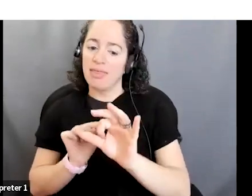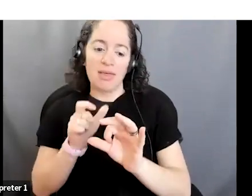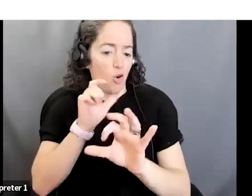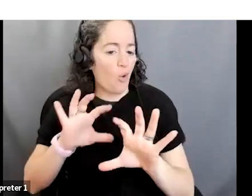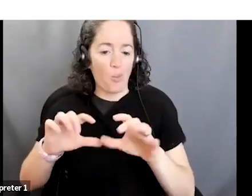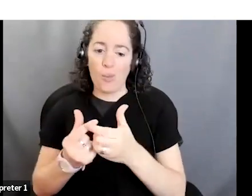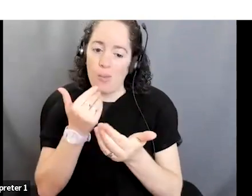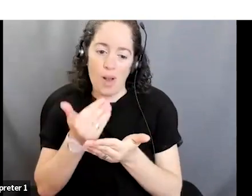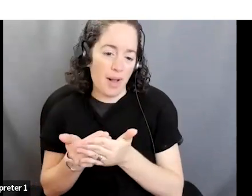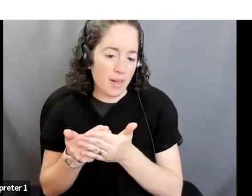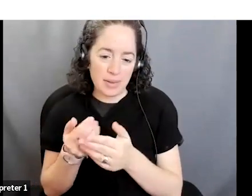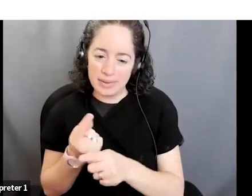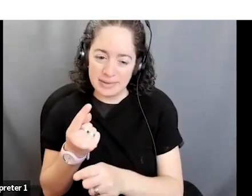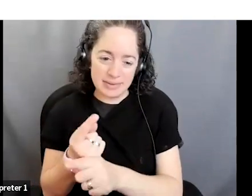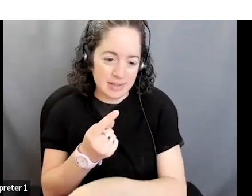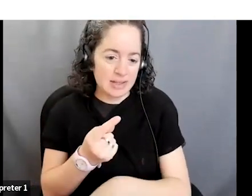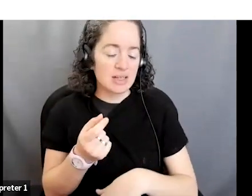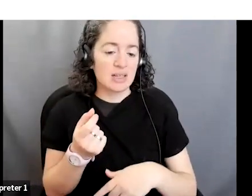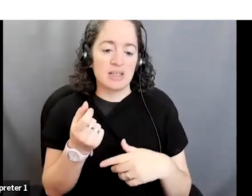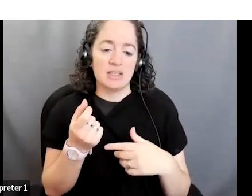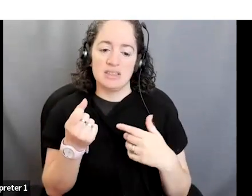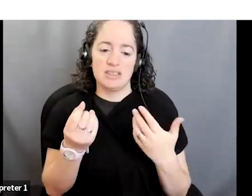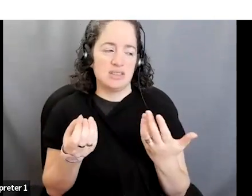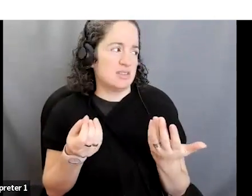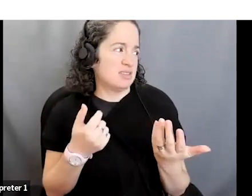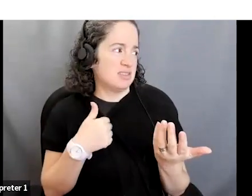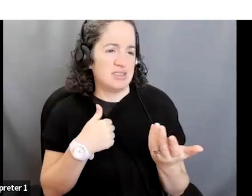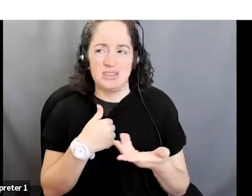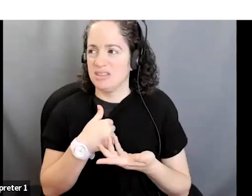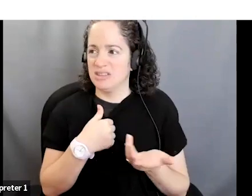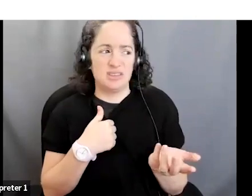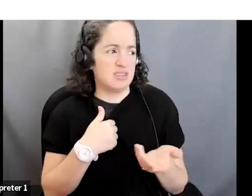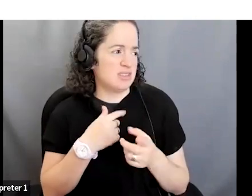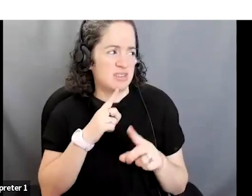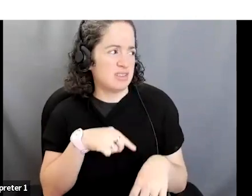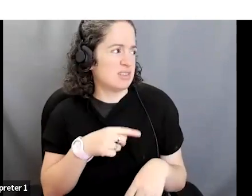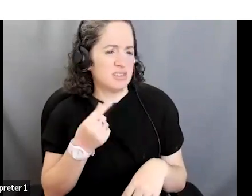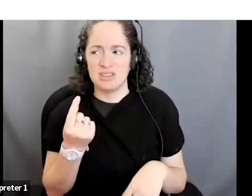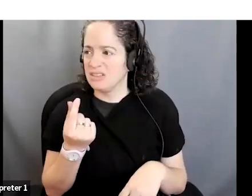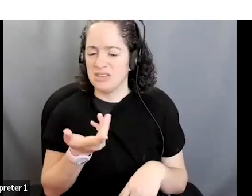so it was just like, "What am I answering?" Exactly.